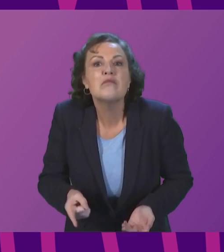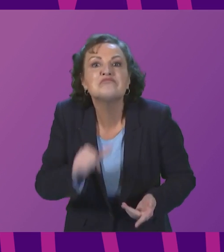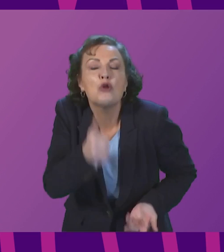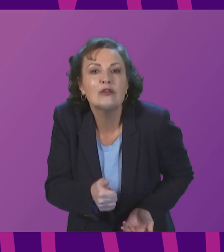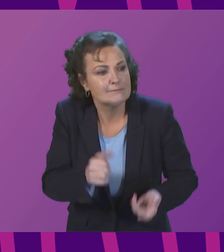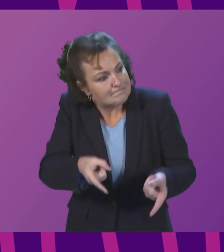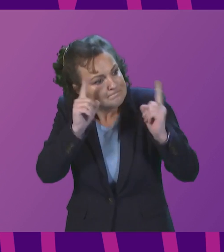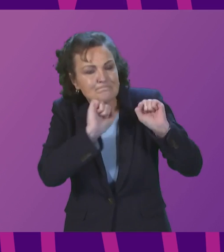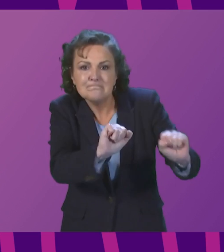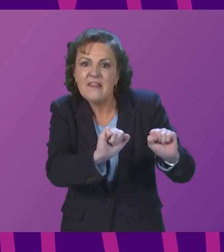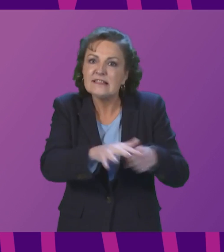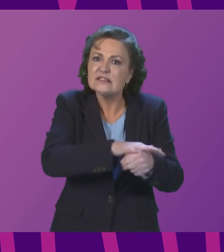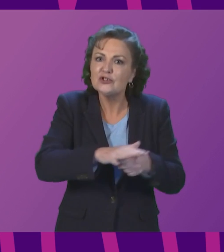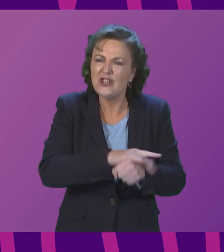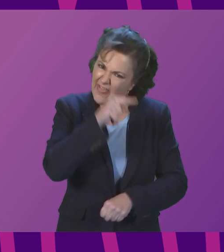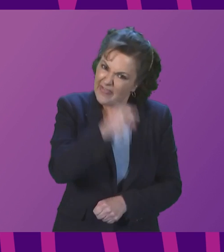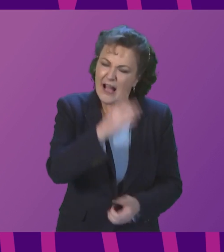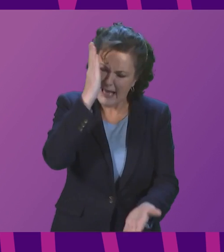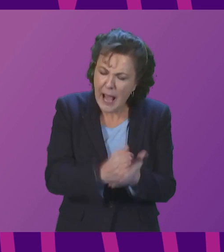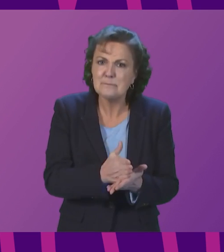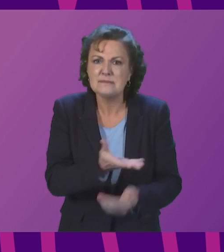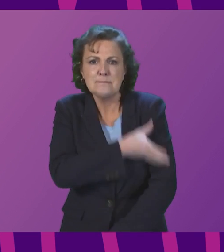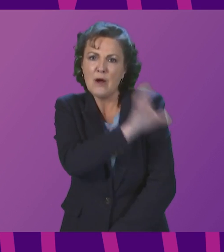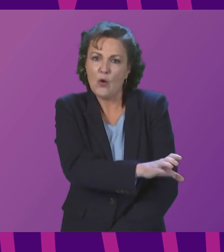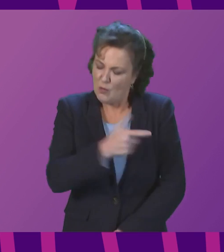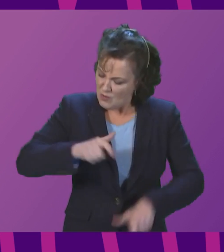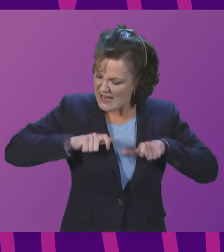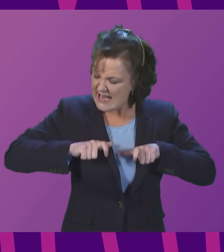We will get on with improving public transport and meeting our net zero targets.